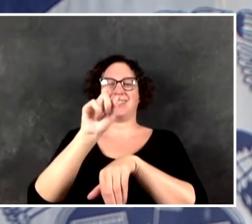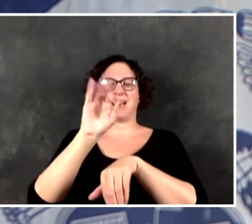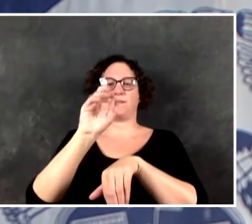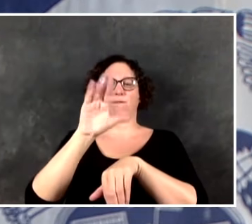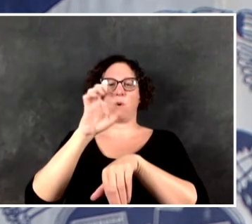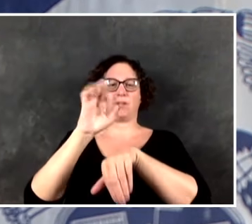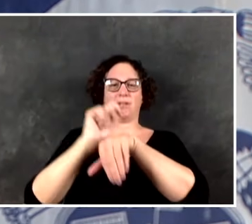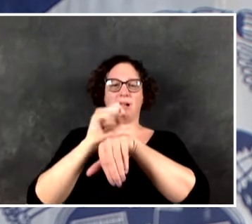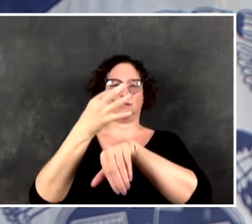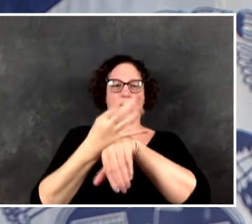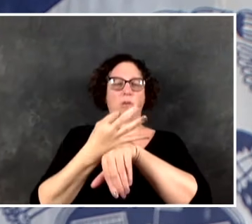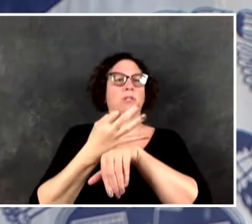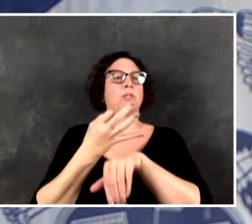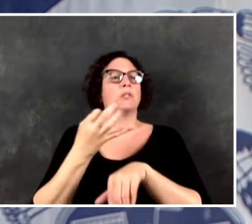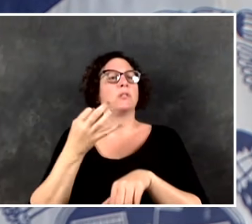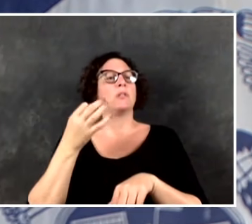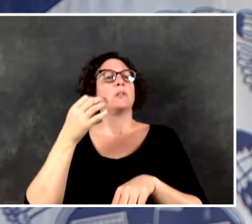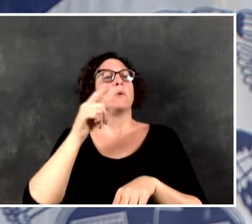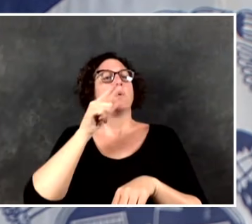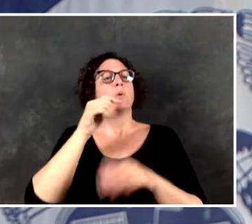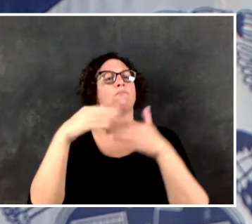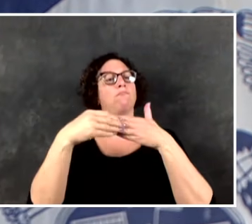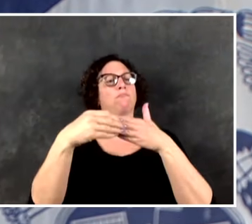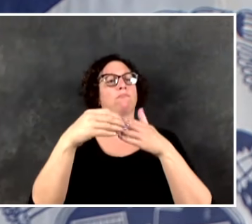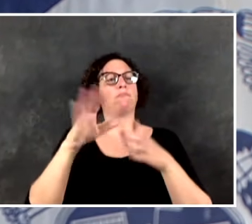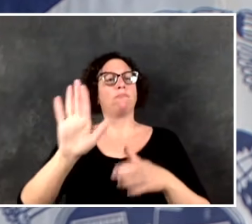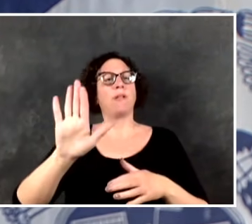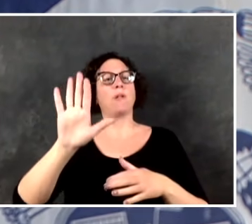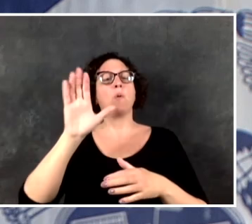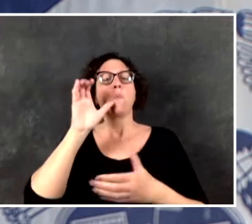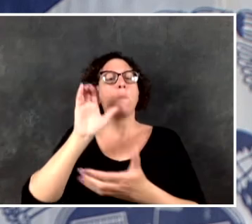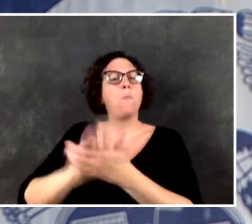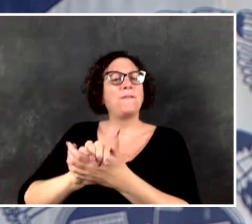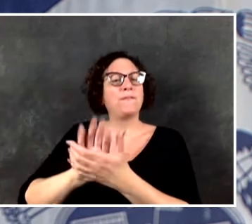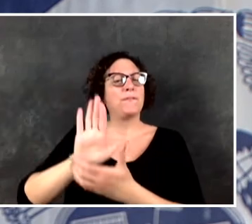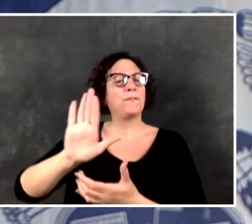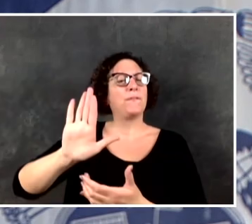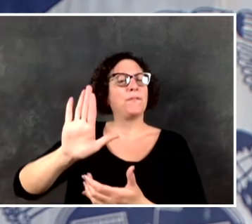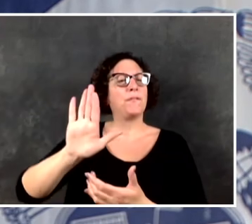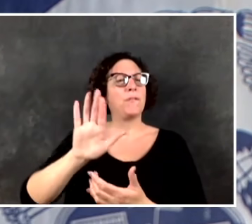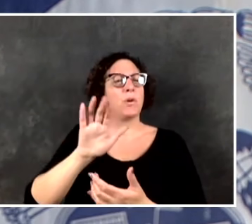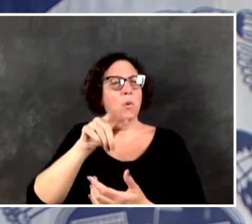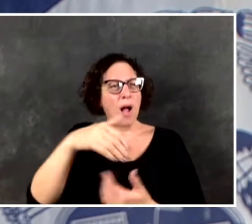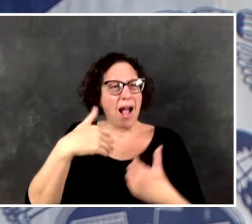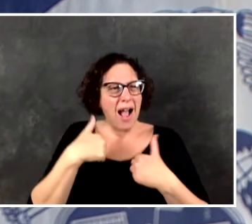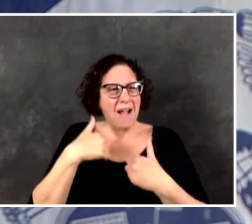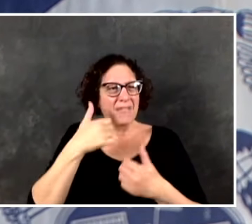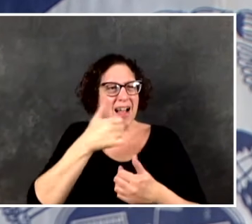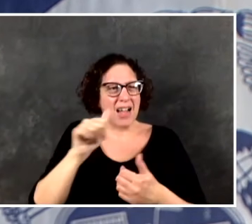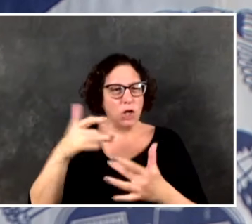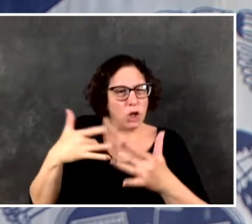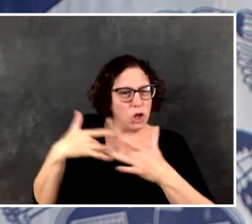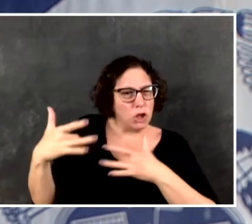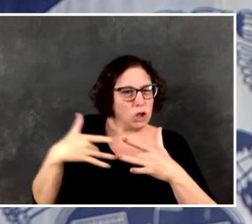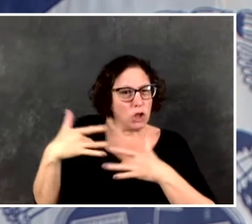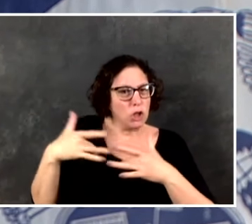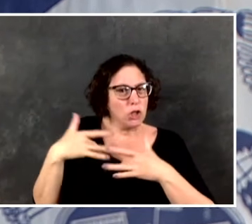TASK FORCE LEAD BY YOUR WIFE, I'M WONDERING IF ANY CONCERN IN APPOINTING HER TO